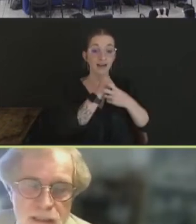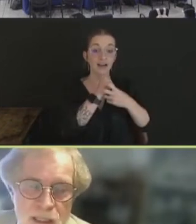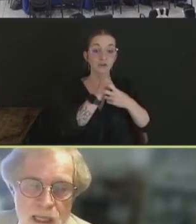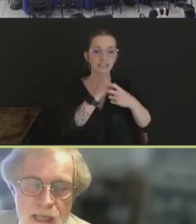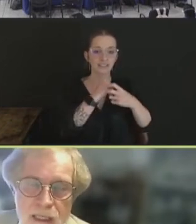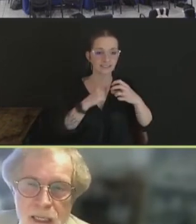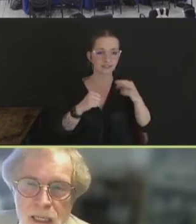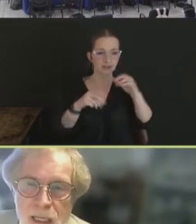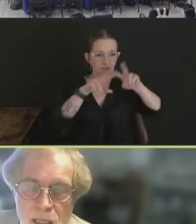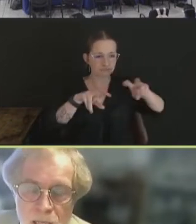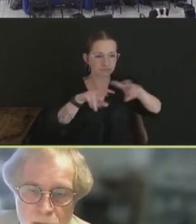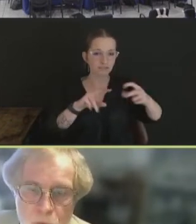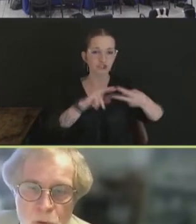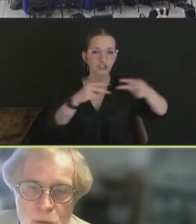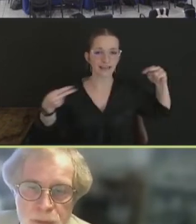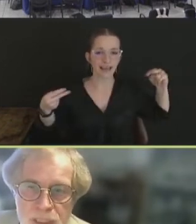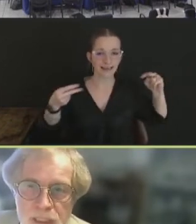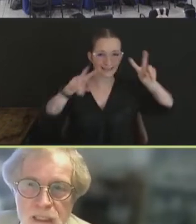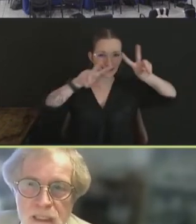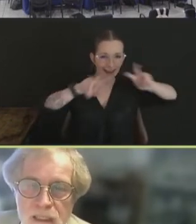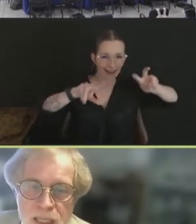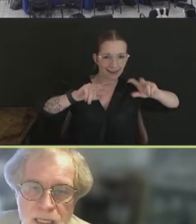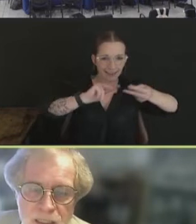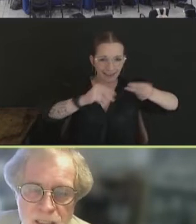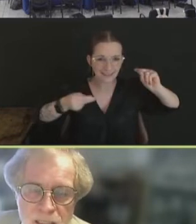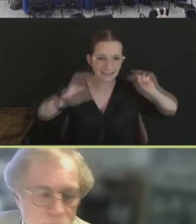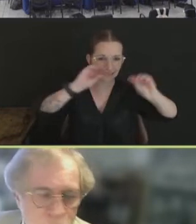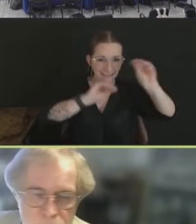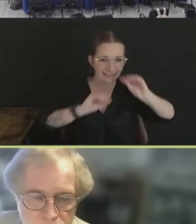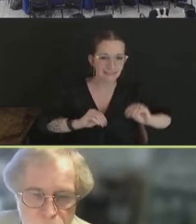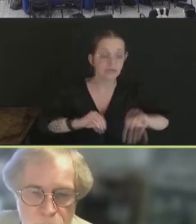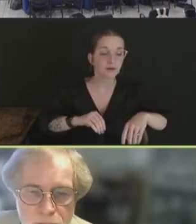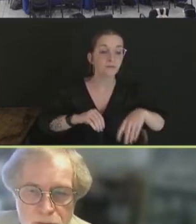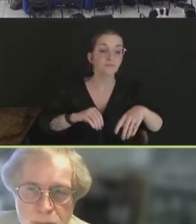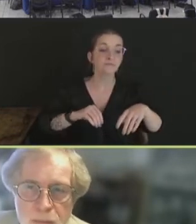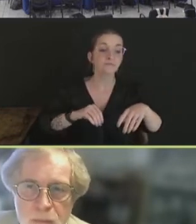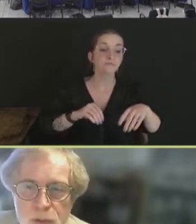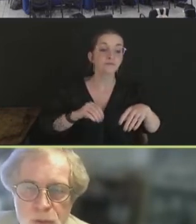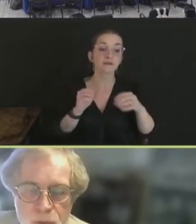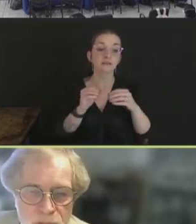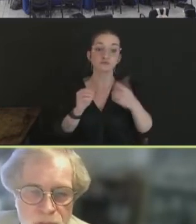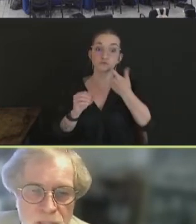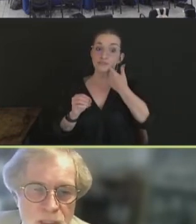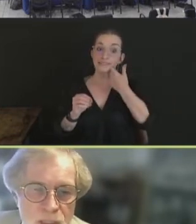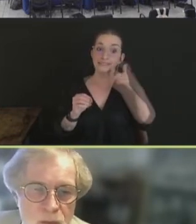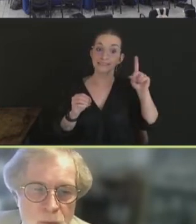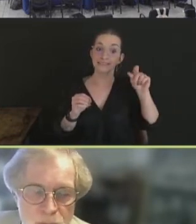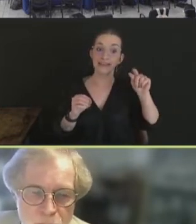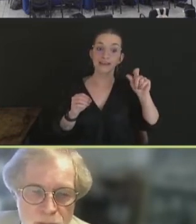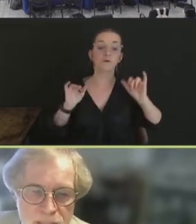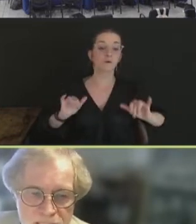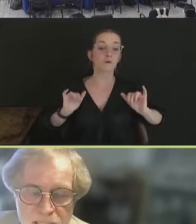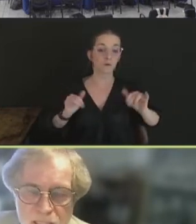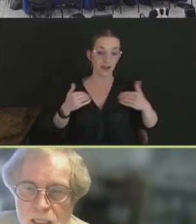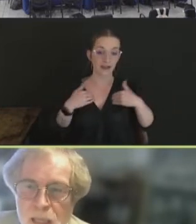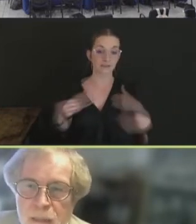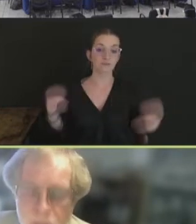a lot. More recent date, across the world, there's been more sewage wastewater testing.